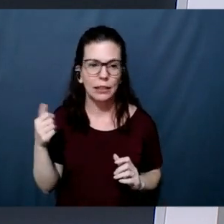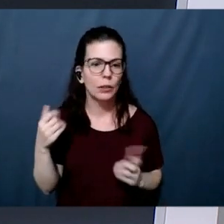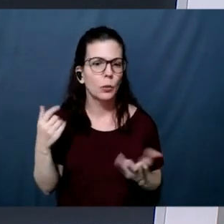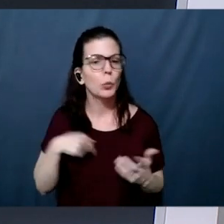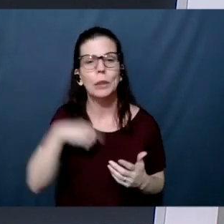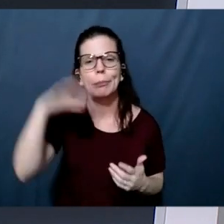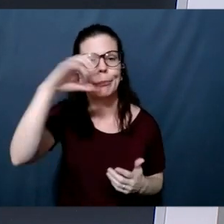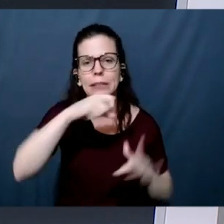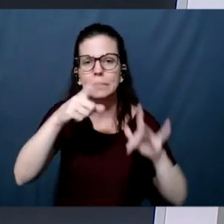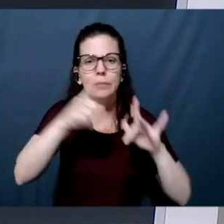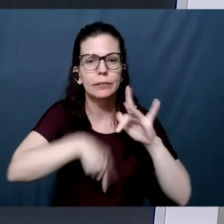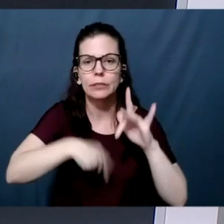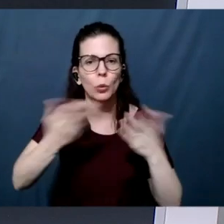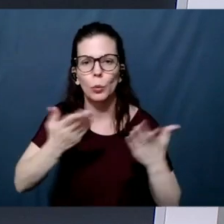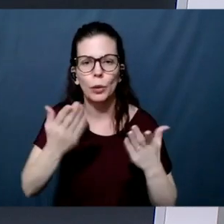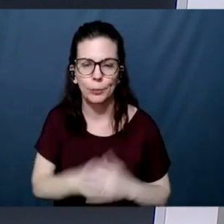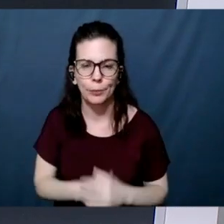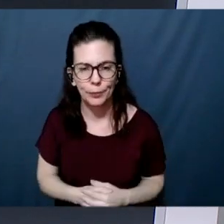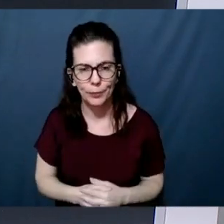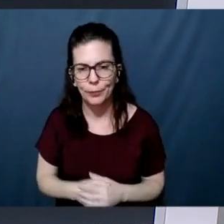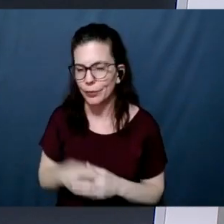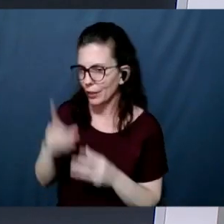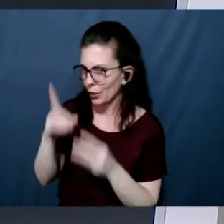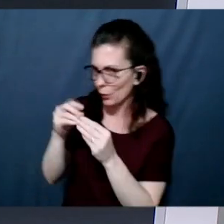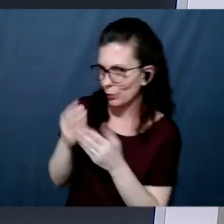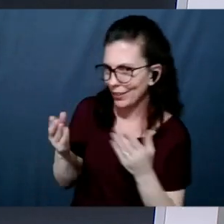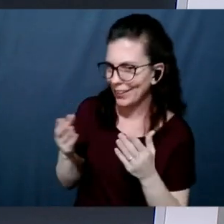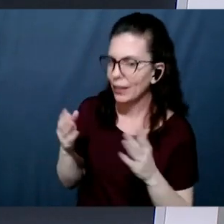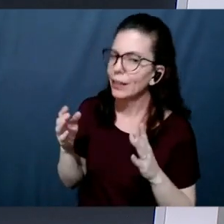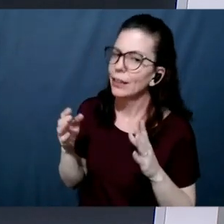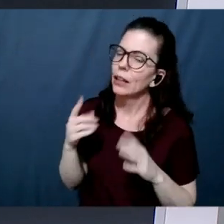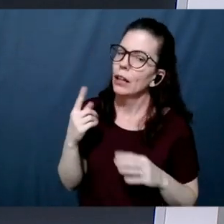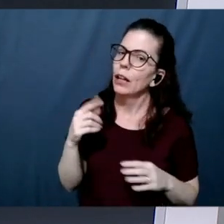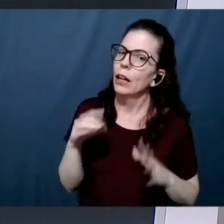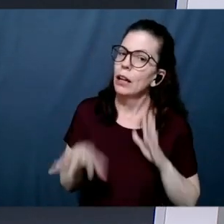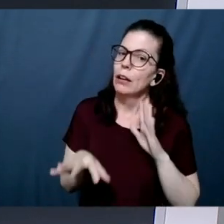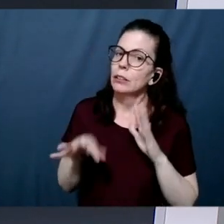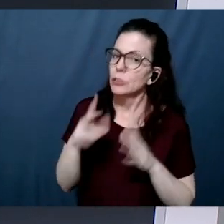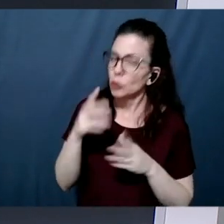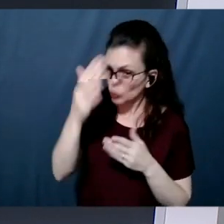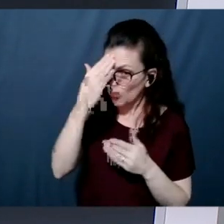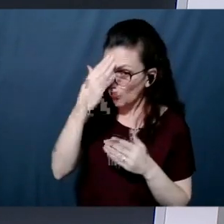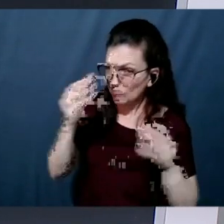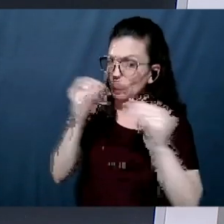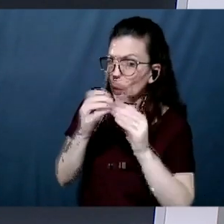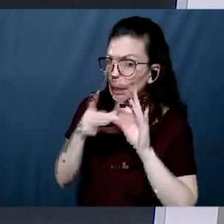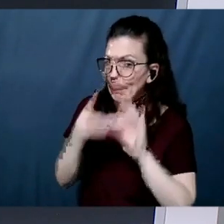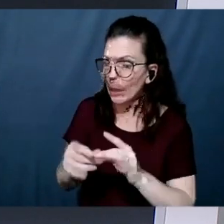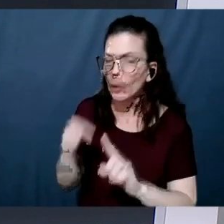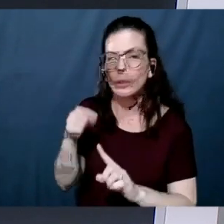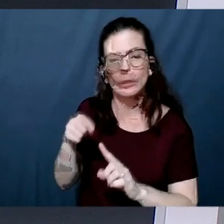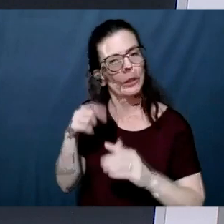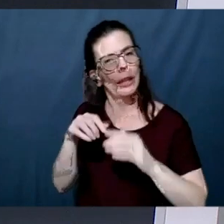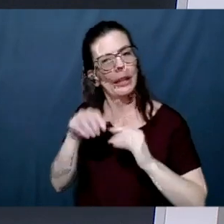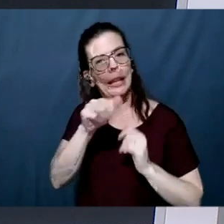One more thing in terms of like, finding out more about this, you can also access it from the AWS Greengrass console. Okay.